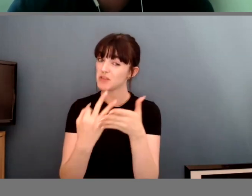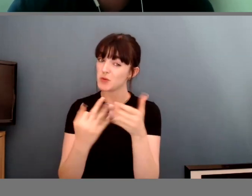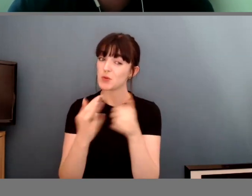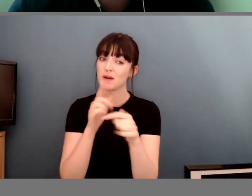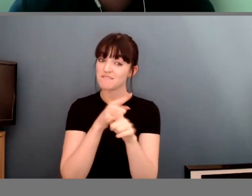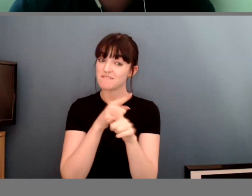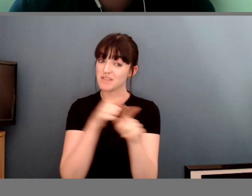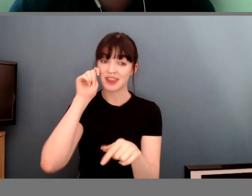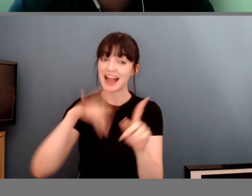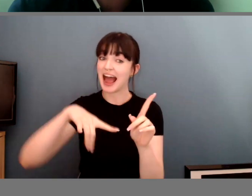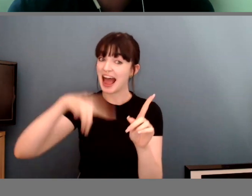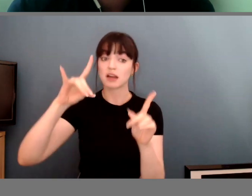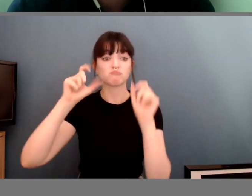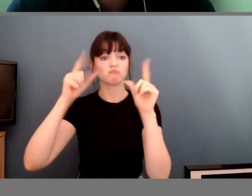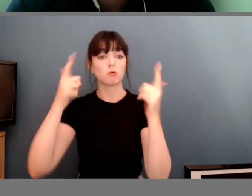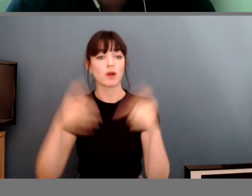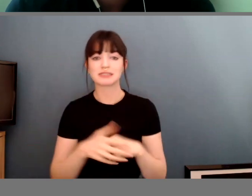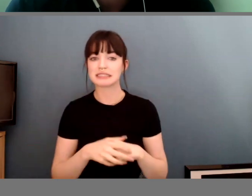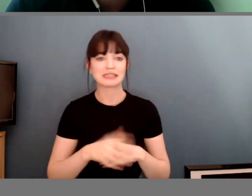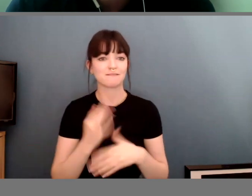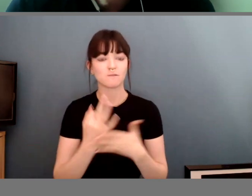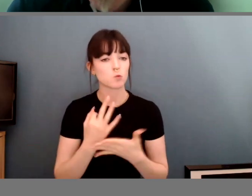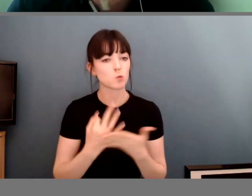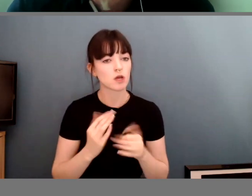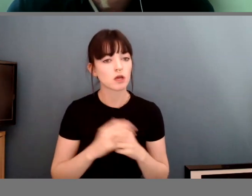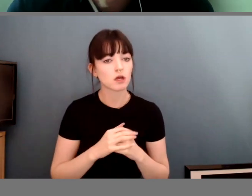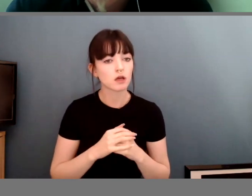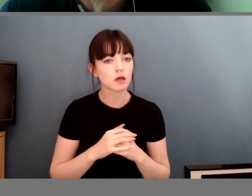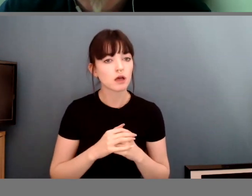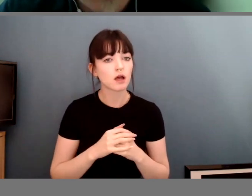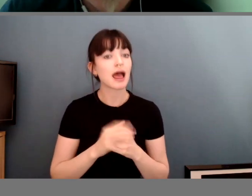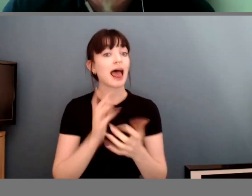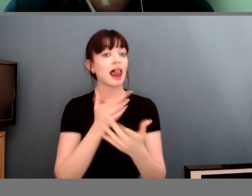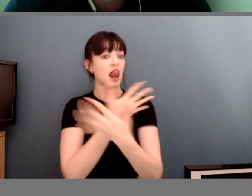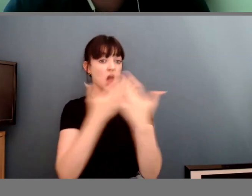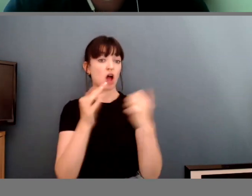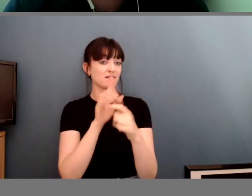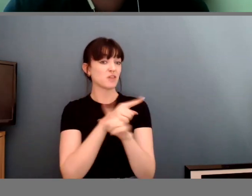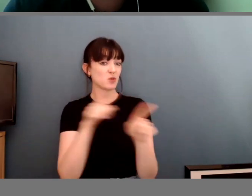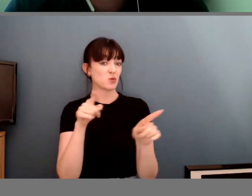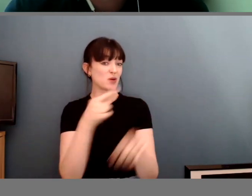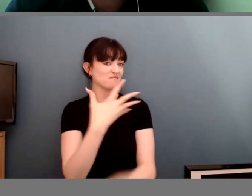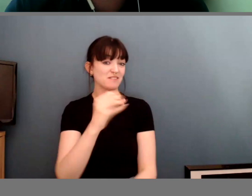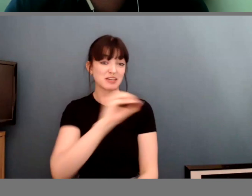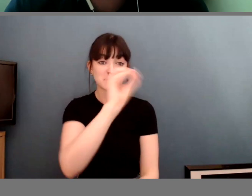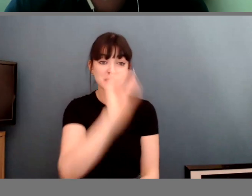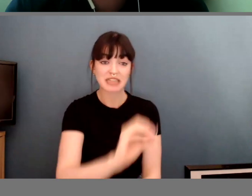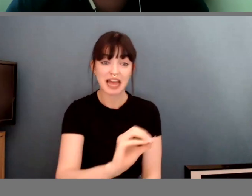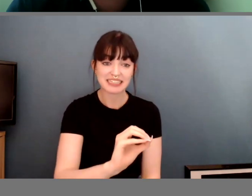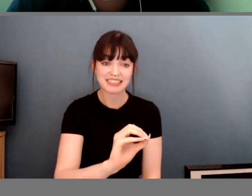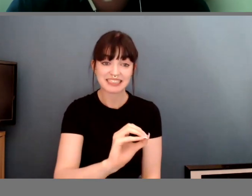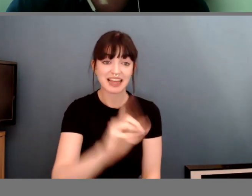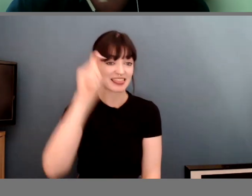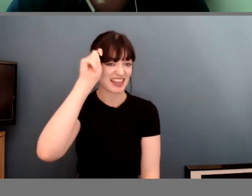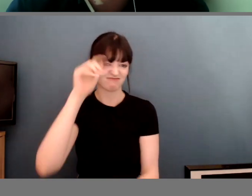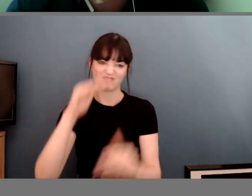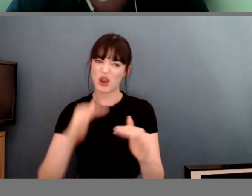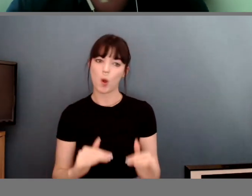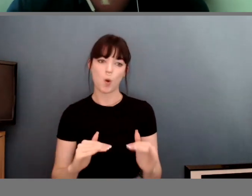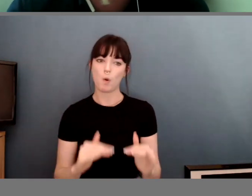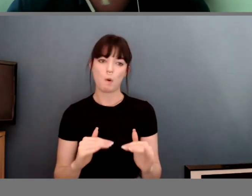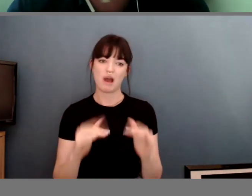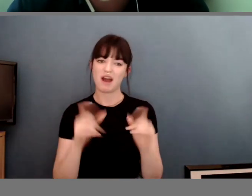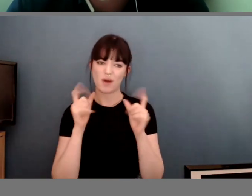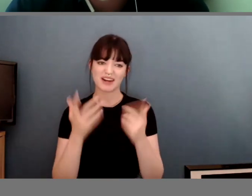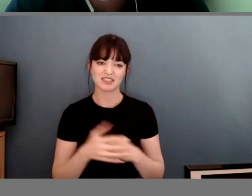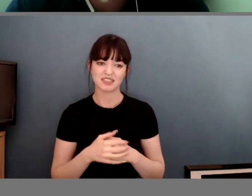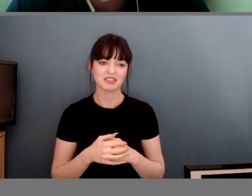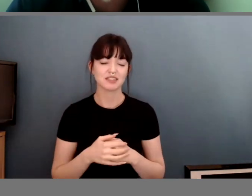level of awareness. A lot of you think, a 50% of you think there is a low level of awareness